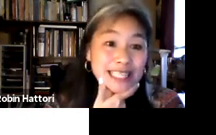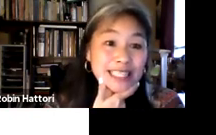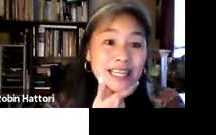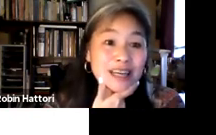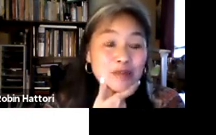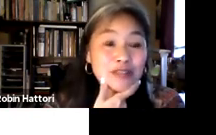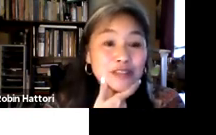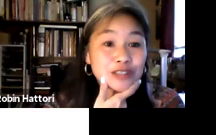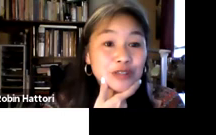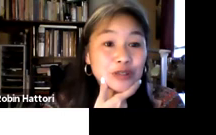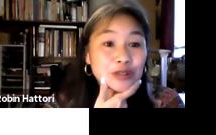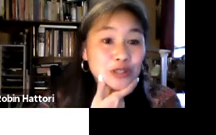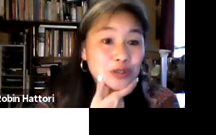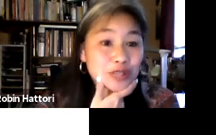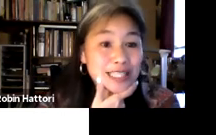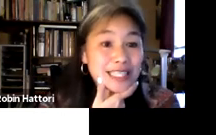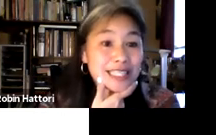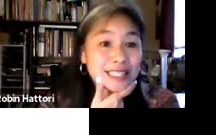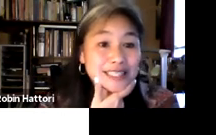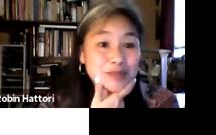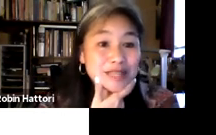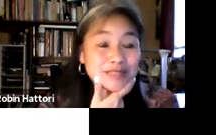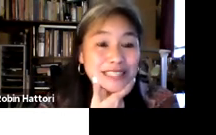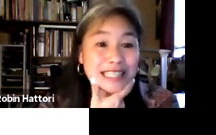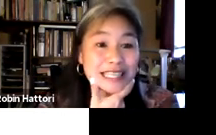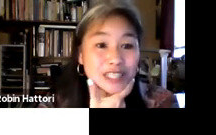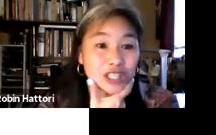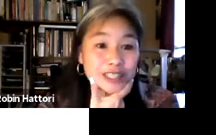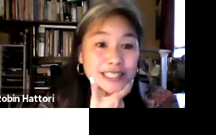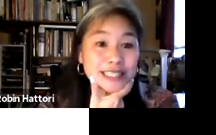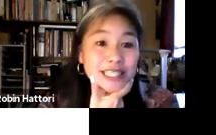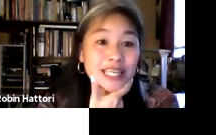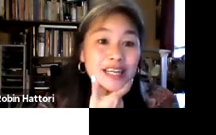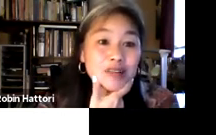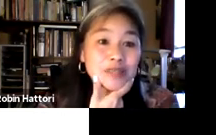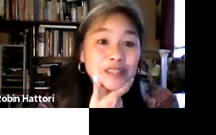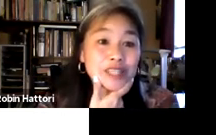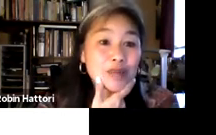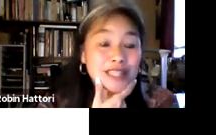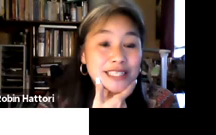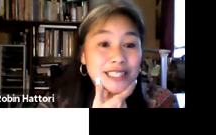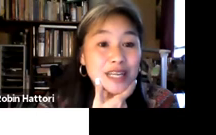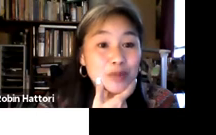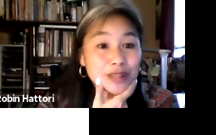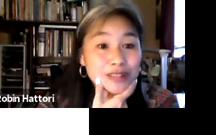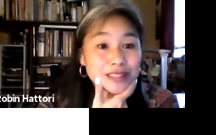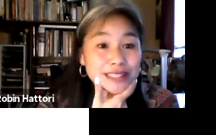not, the story is that everyone was leaving the camps in Arkansas, they got on the train, the government gave them